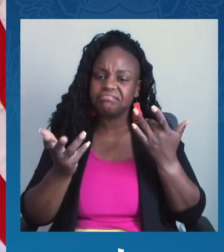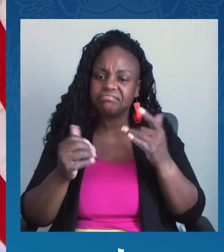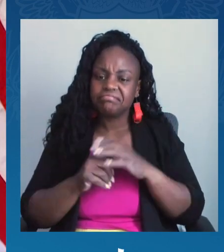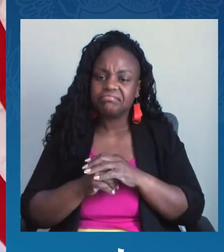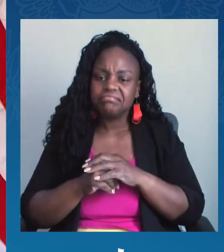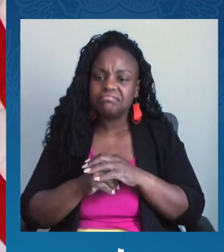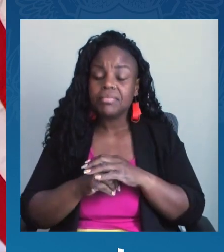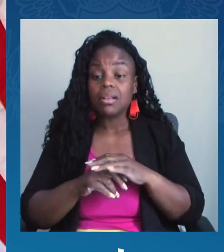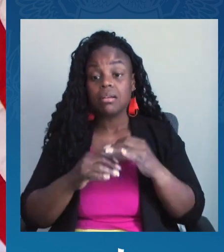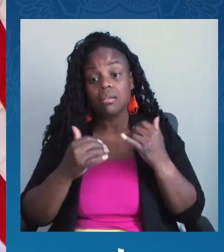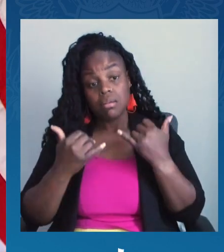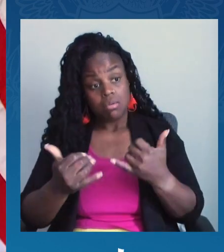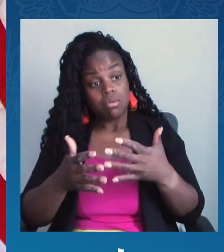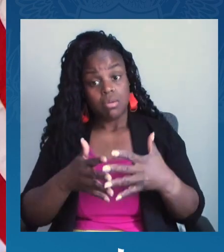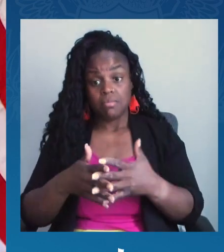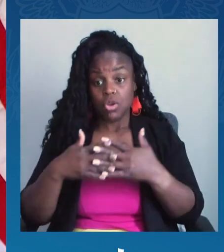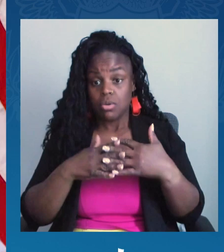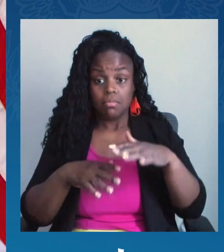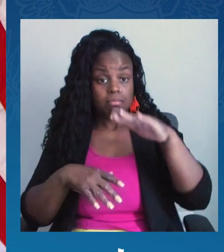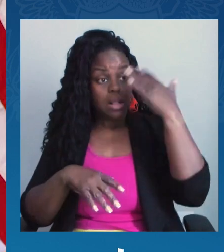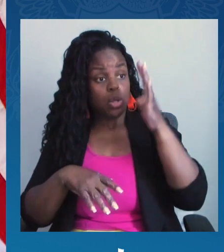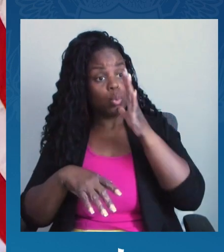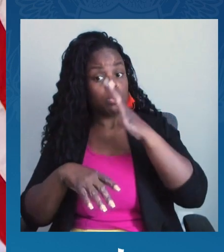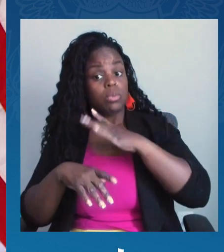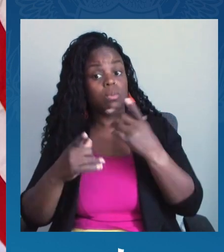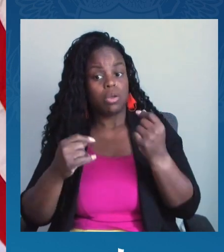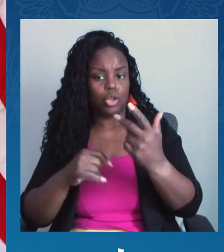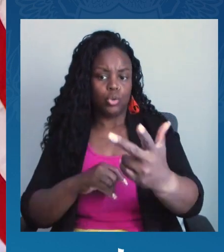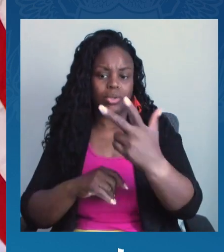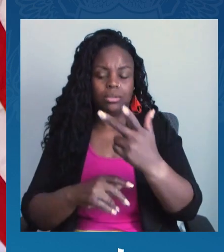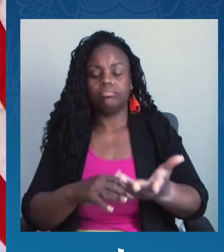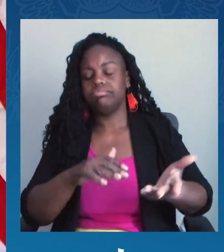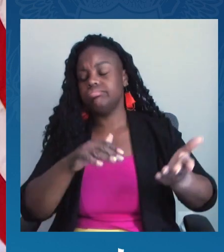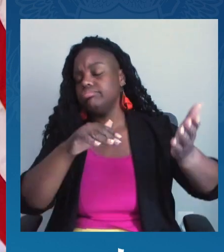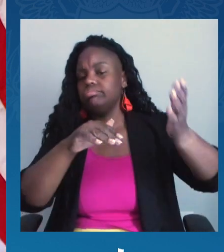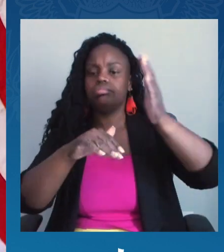black women are three times more likely to die in connection with childbirth.